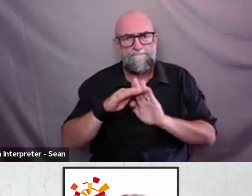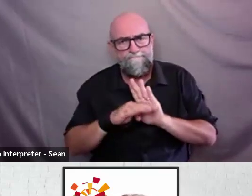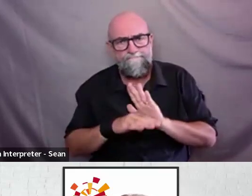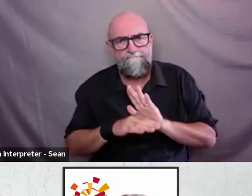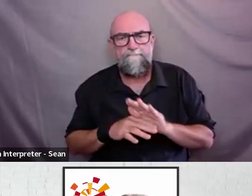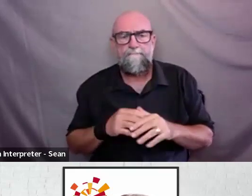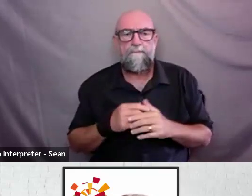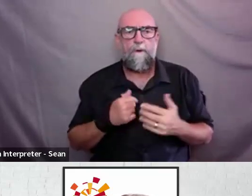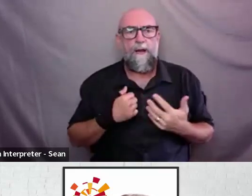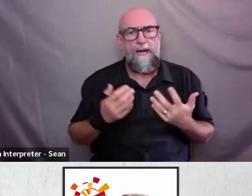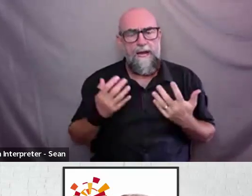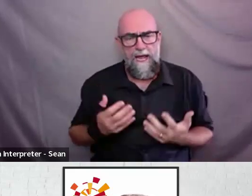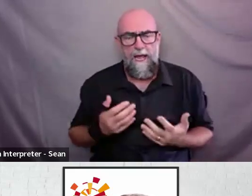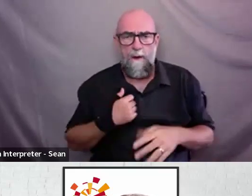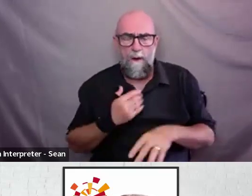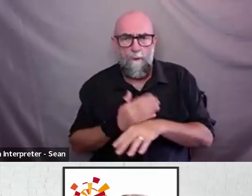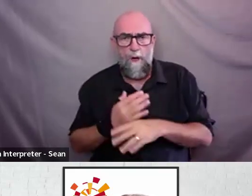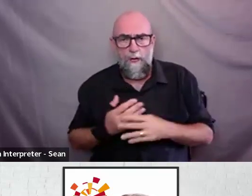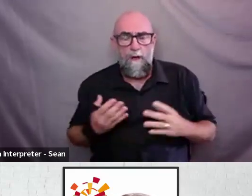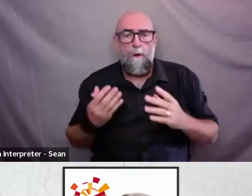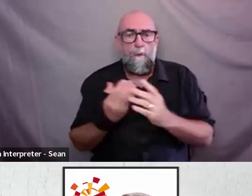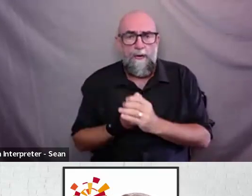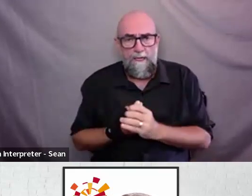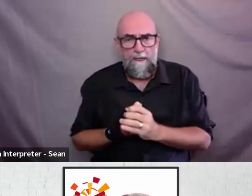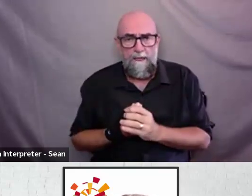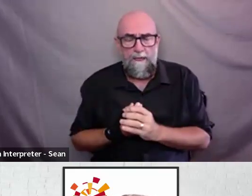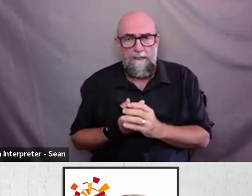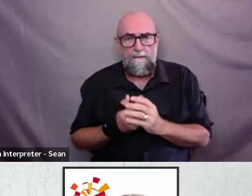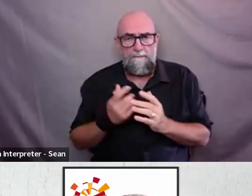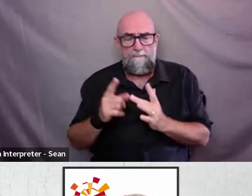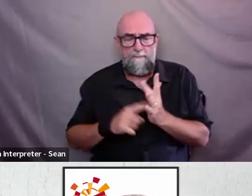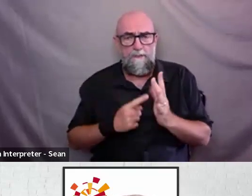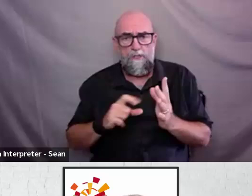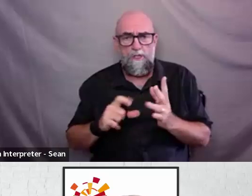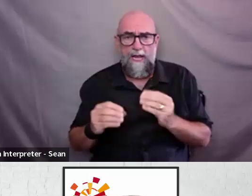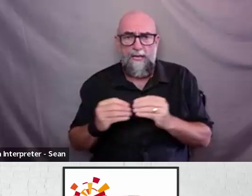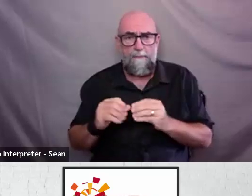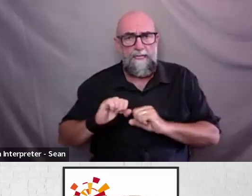for protocols and there is lots of Nuance but in principle, it is therefore country,